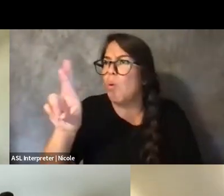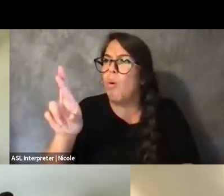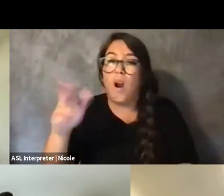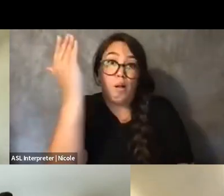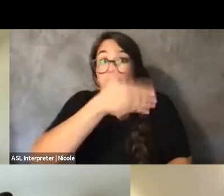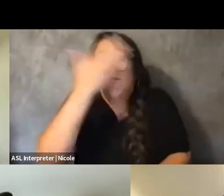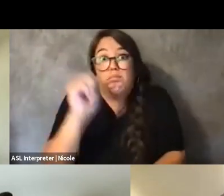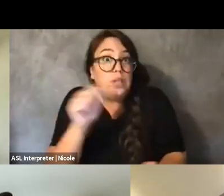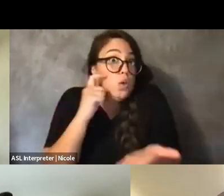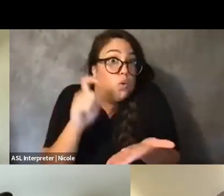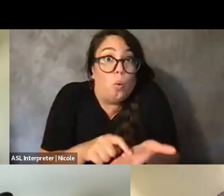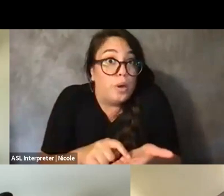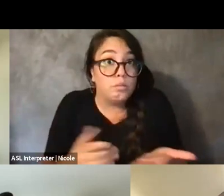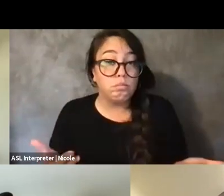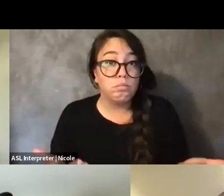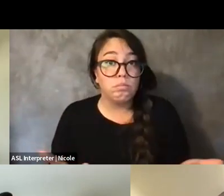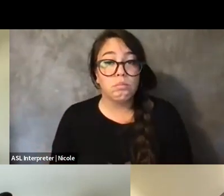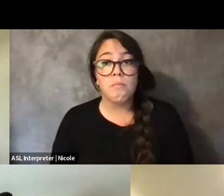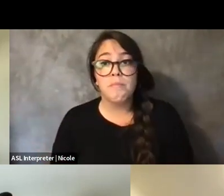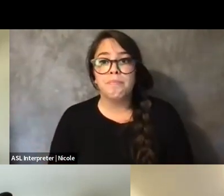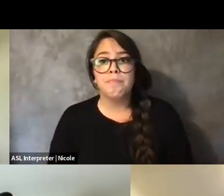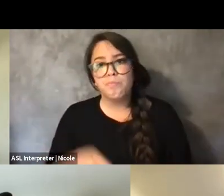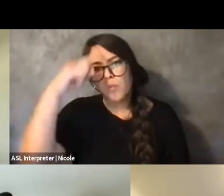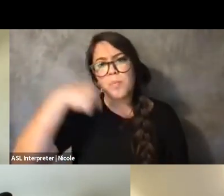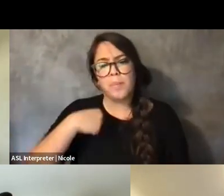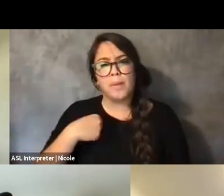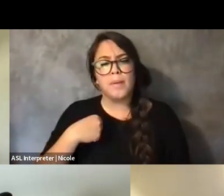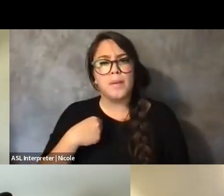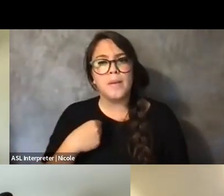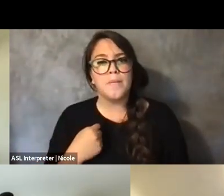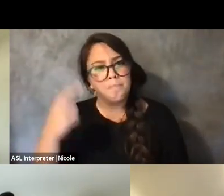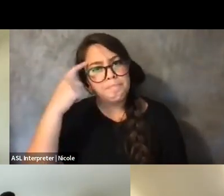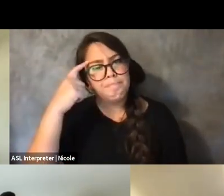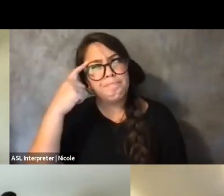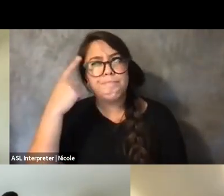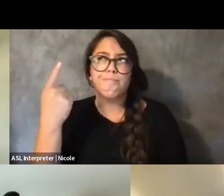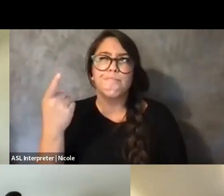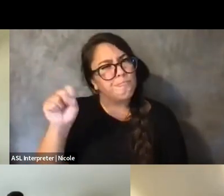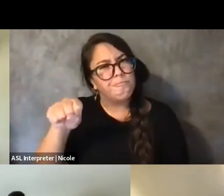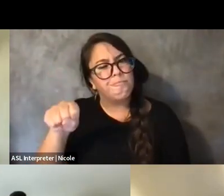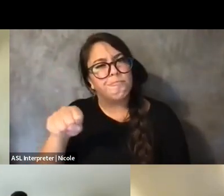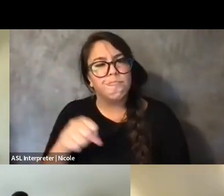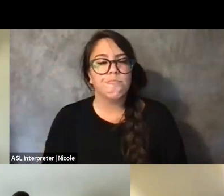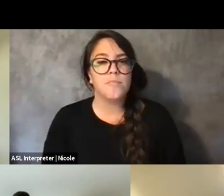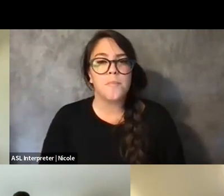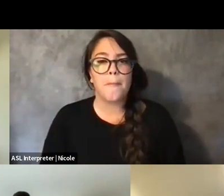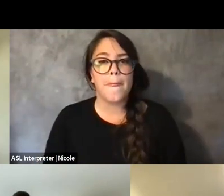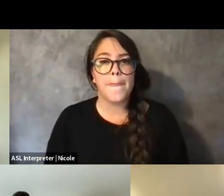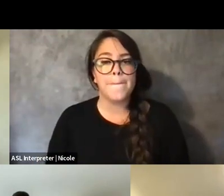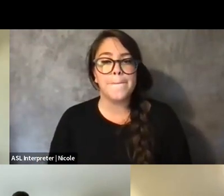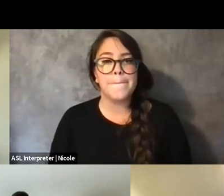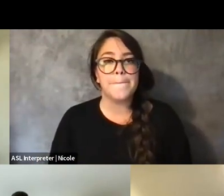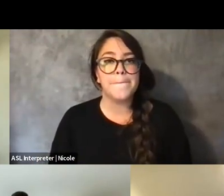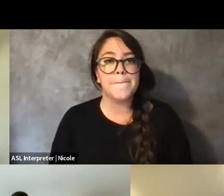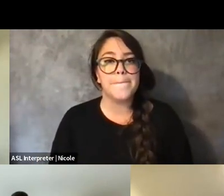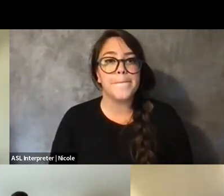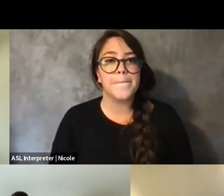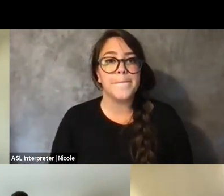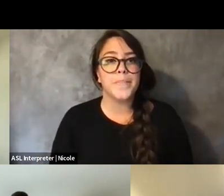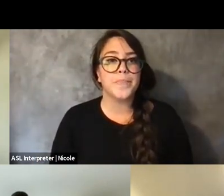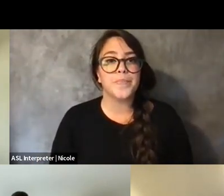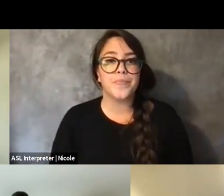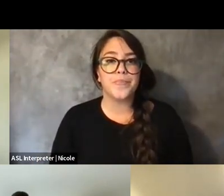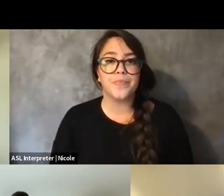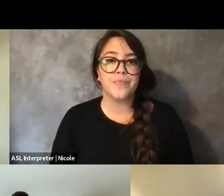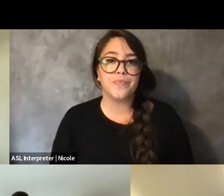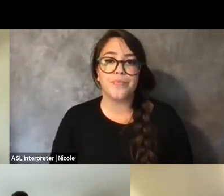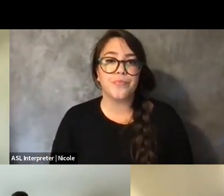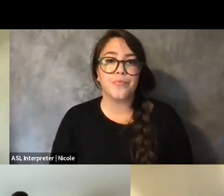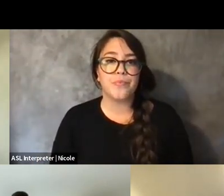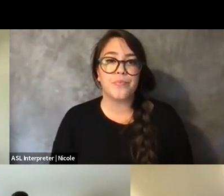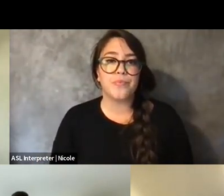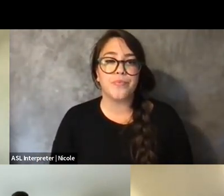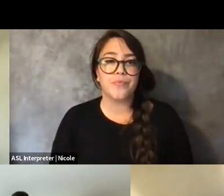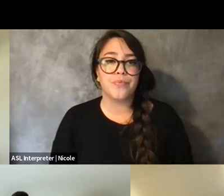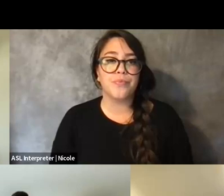And I think -- Yeah, I feel like, yeah, it's just brought a lot of clarity to me